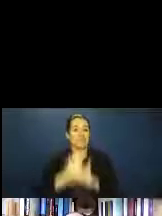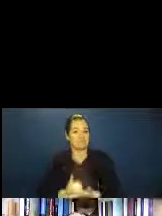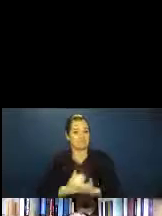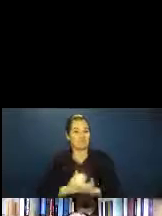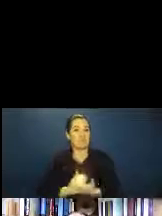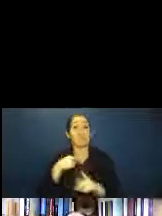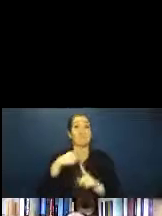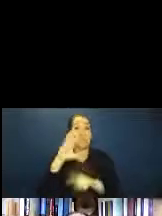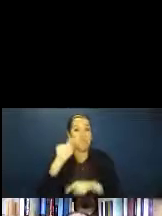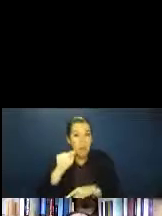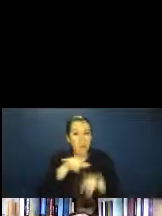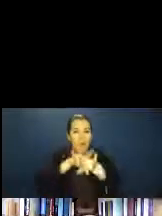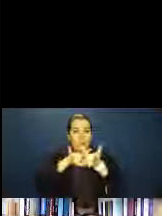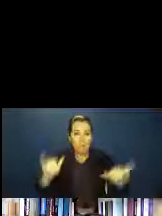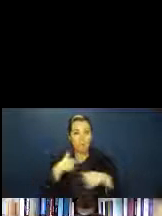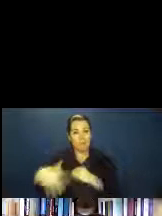the Annual Disability Statistics Conference. This was initially a morning session on Capitol Hill where we would release the compendium. We've since expanded our products to include the annual report, the supplement, infographics, all of which we'll talk about today. But